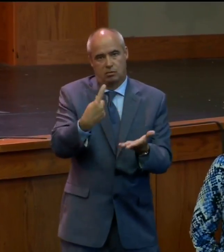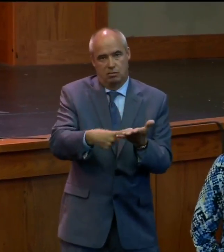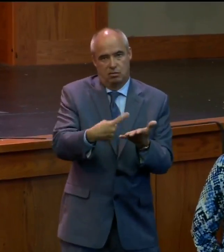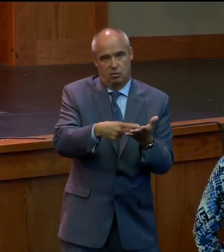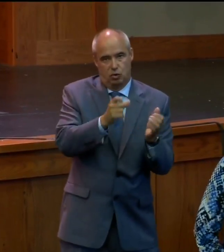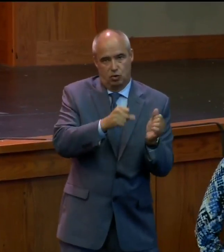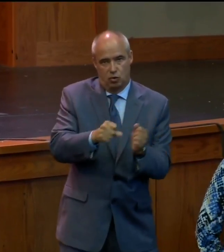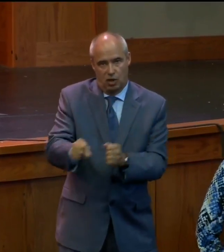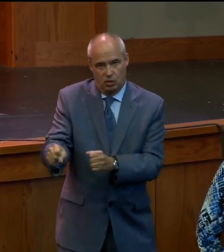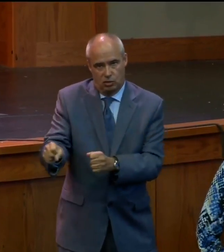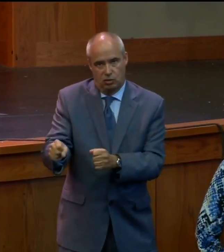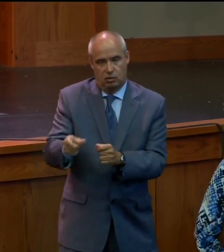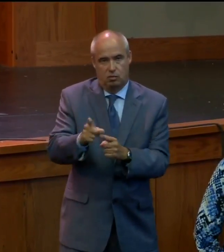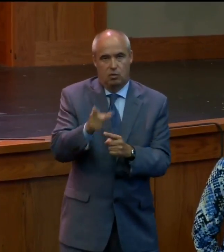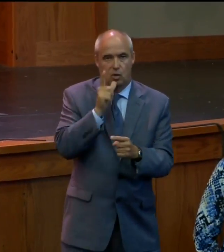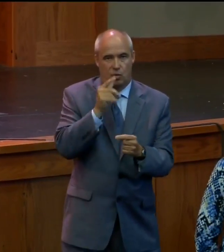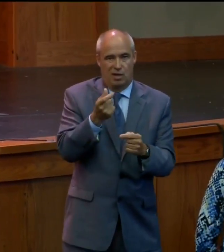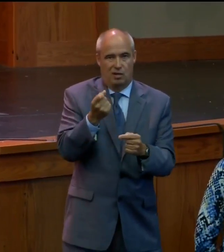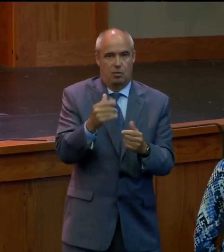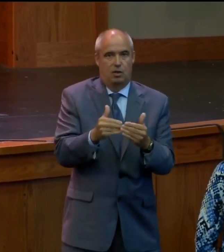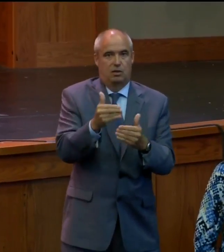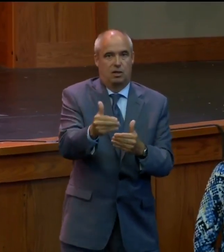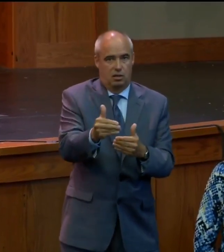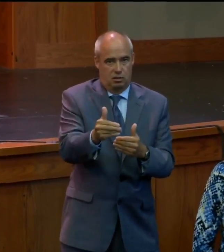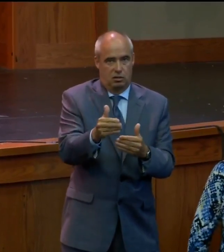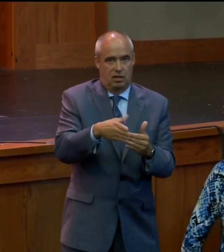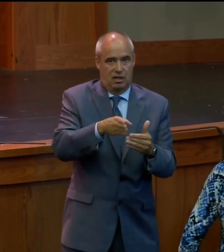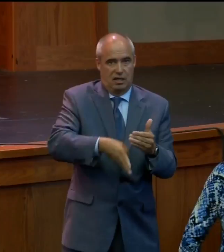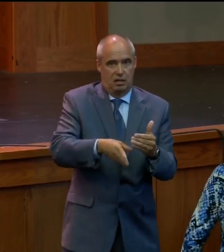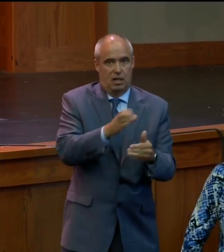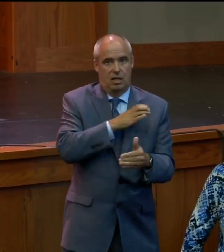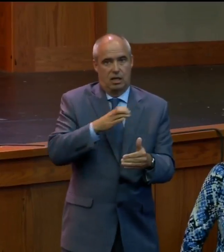TO THE NEXT STEP, THE STEP AT THE END WHEN CONGRESS NEEDS TO